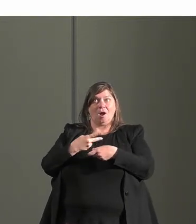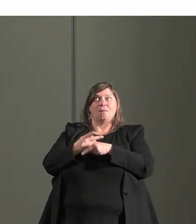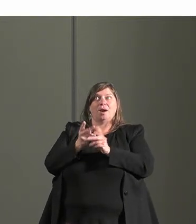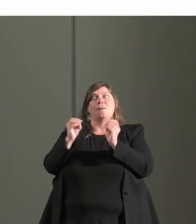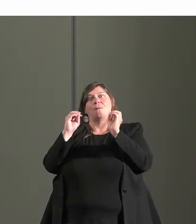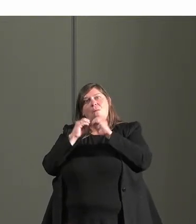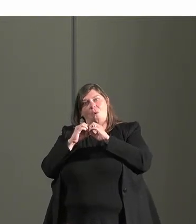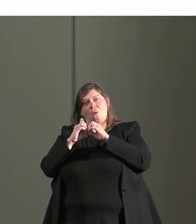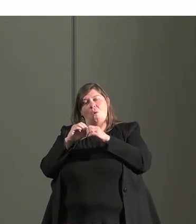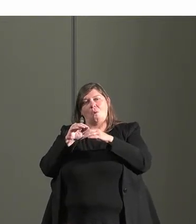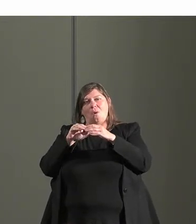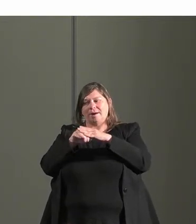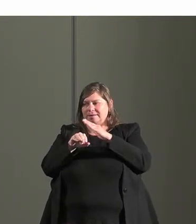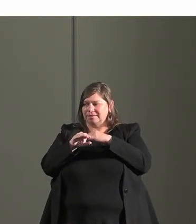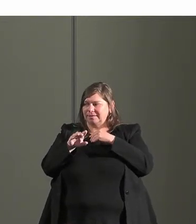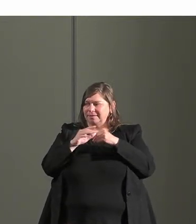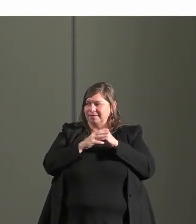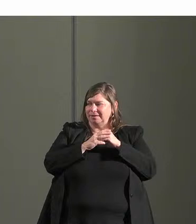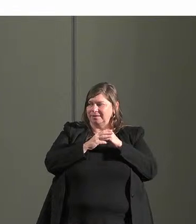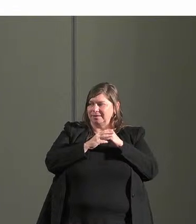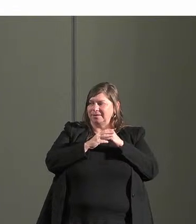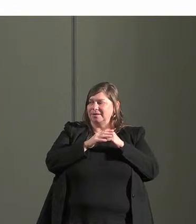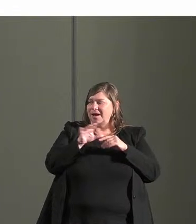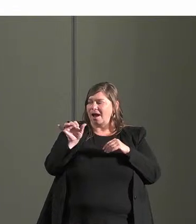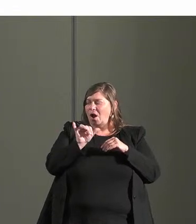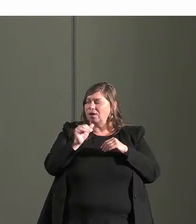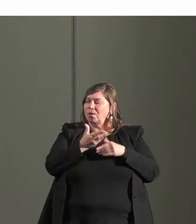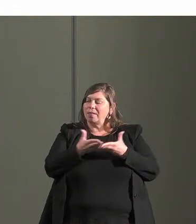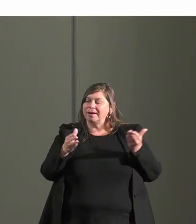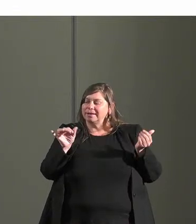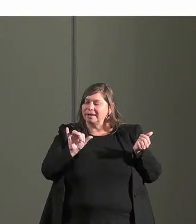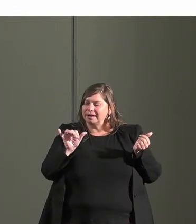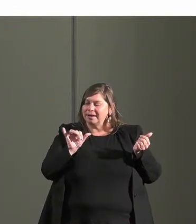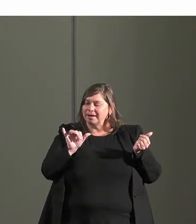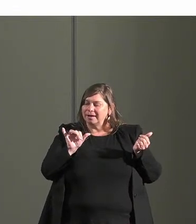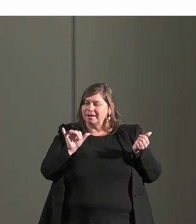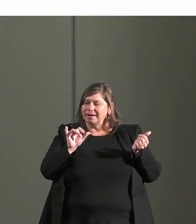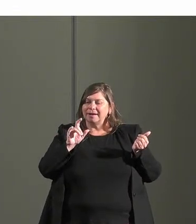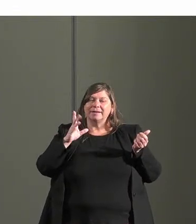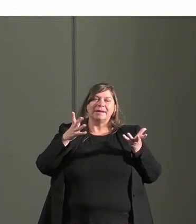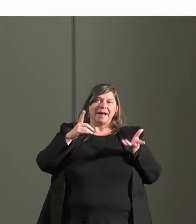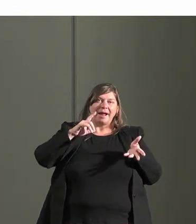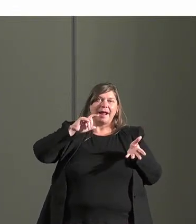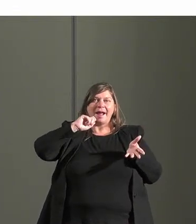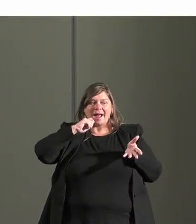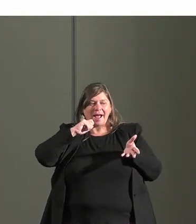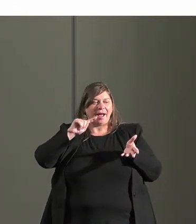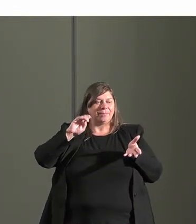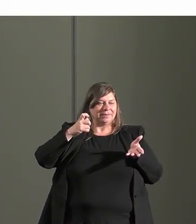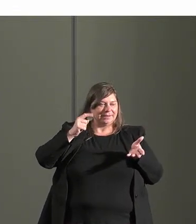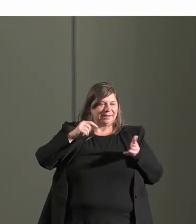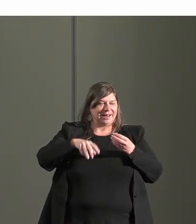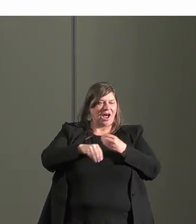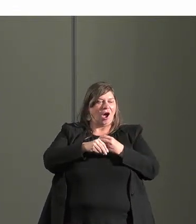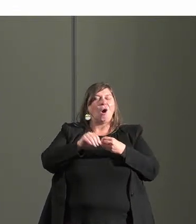accessibility resources. And resources on how to make our products more accessible with settings for yourself and how